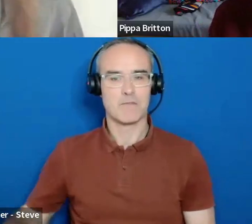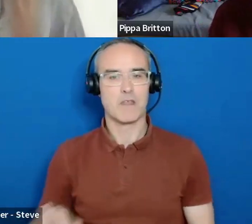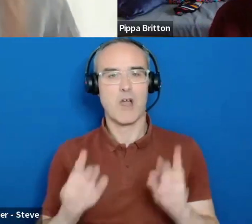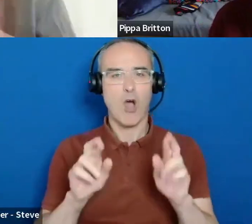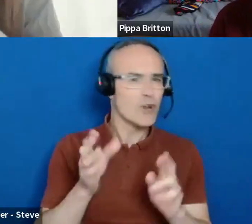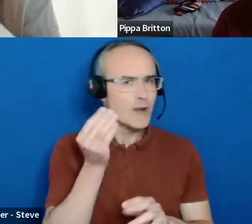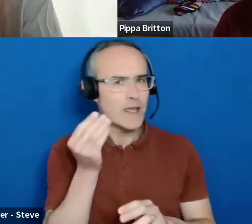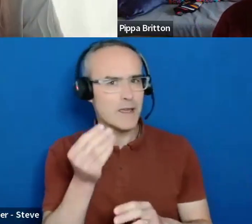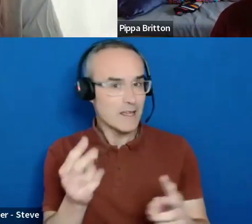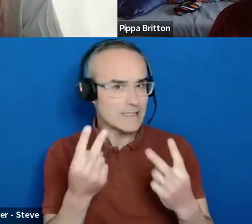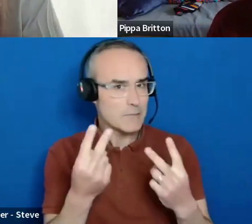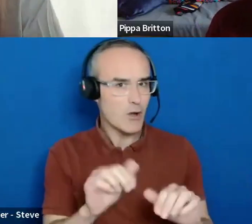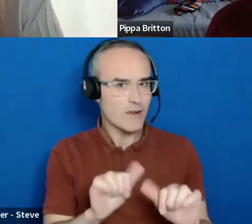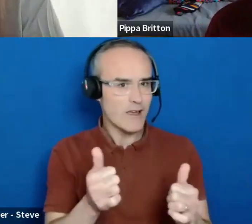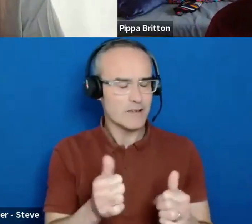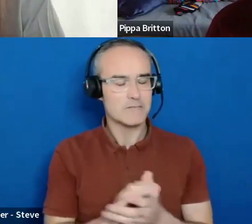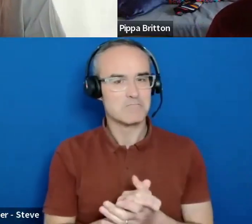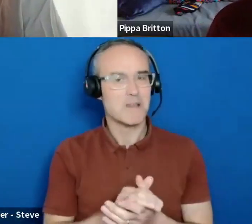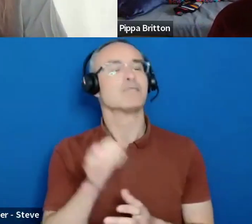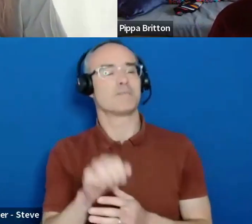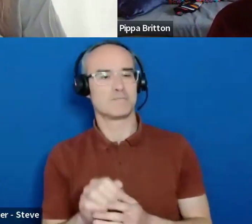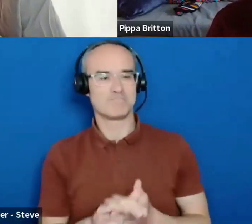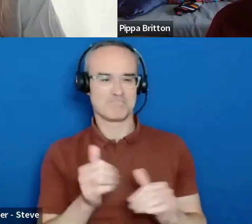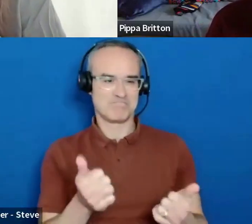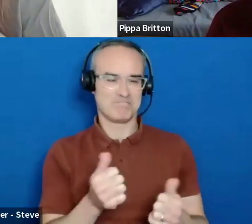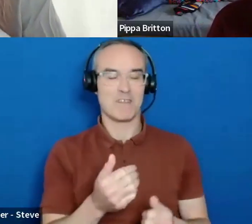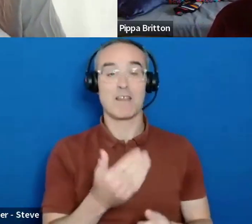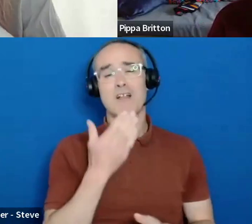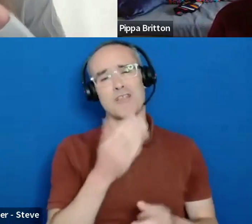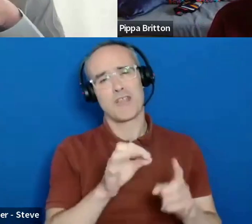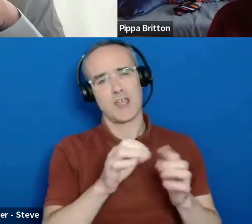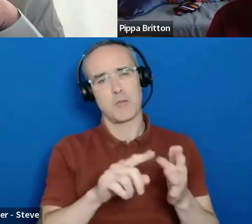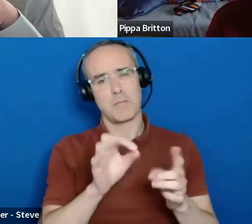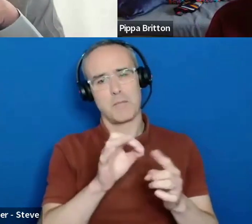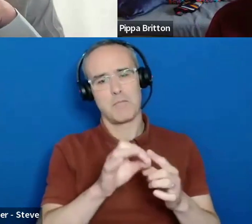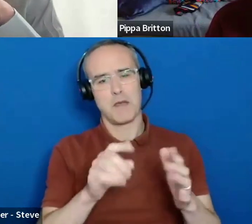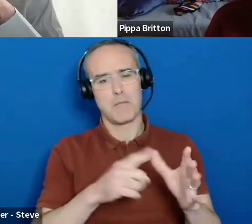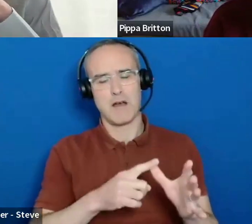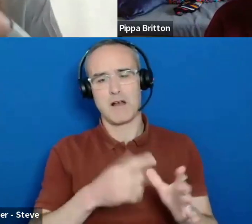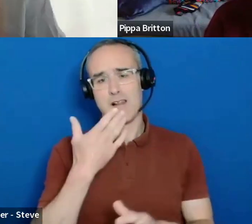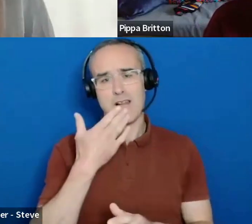Thank you so much, Pippa. It's, it's wonderful to hear your experiences and, and your perspective as well.